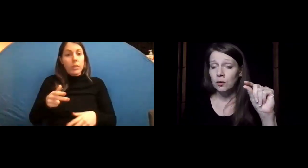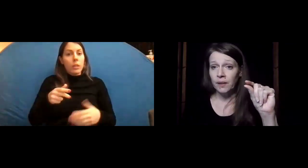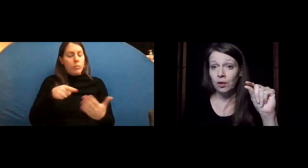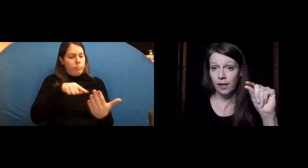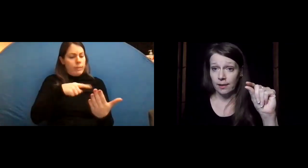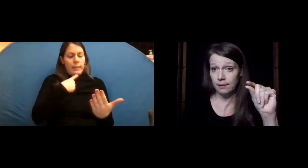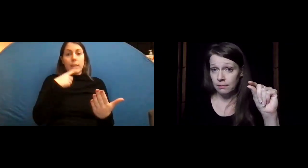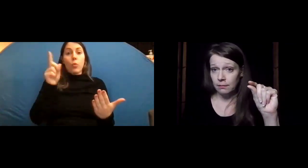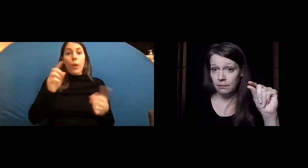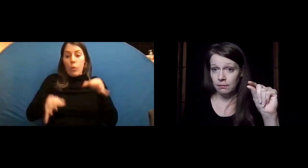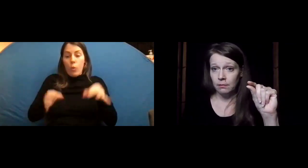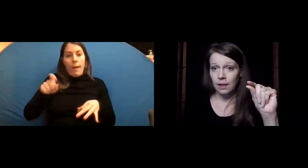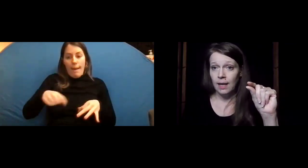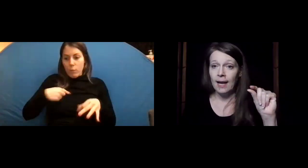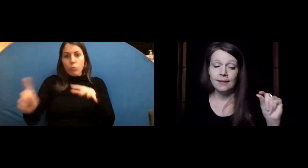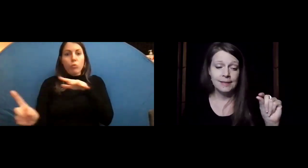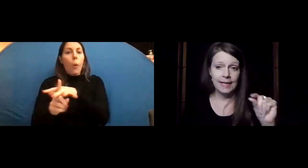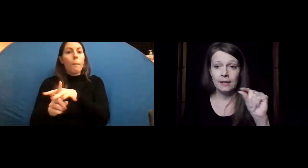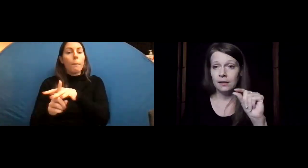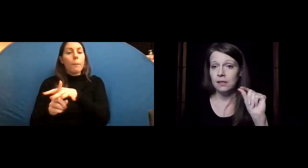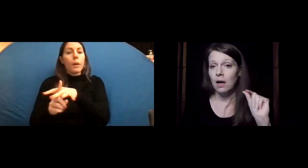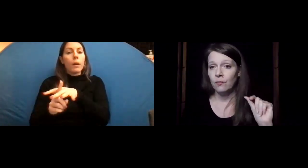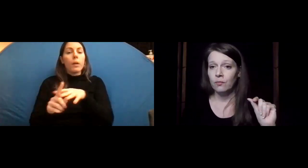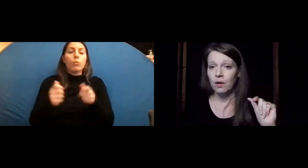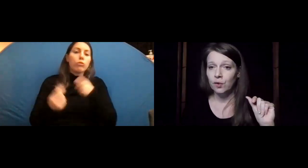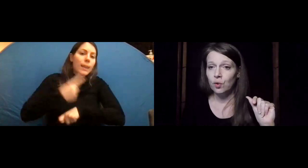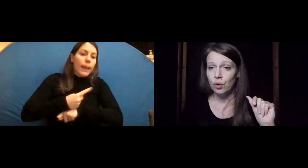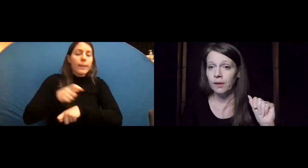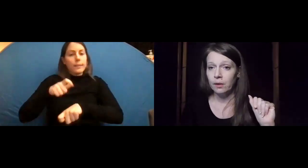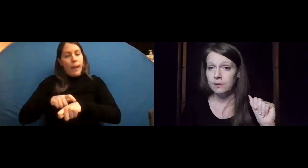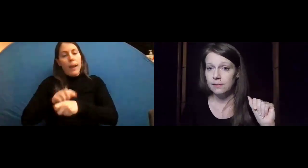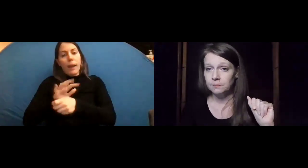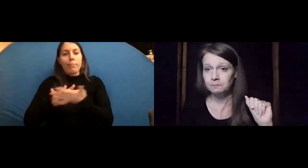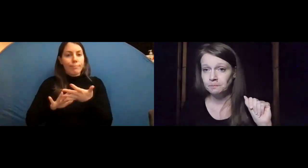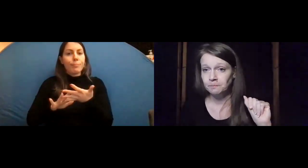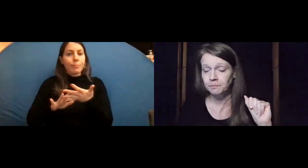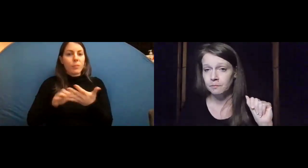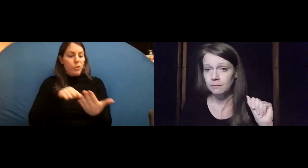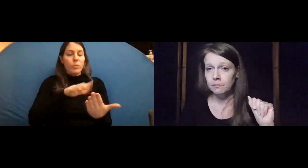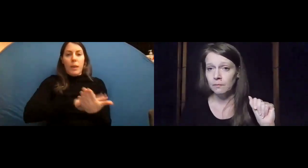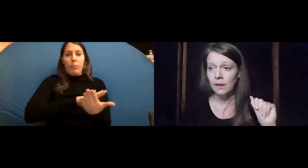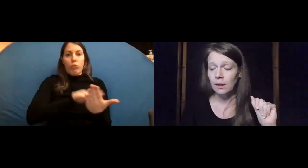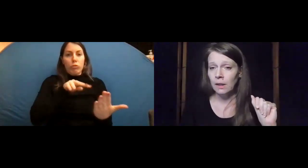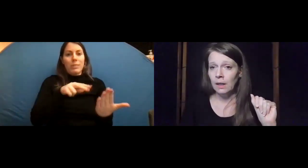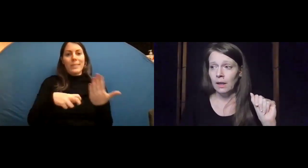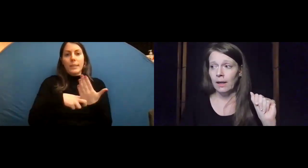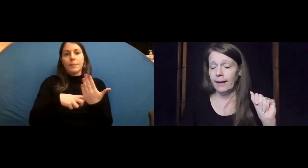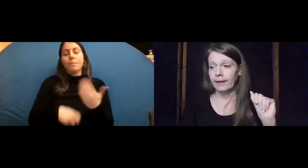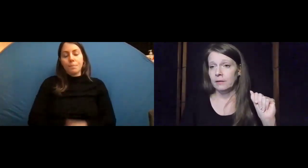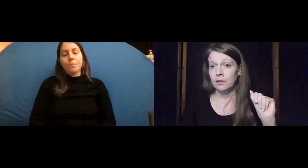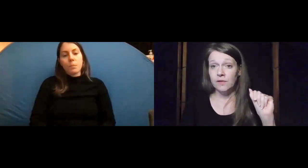tells you the court that they are going to ask you to appear in and the date and the time of